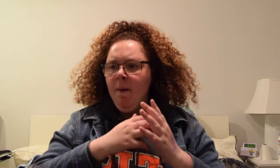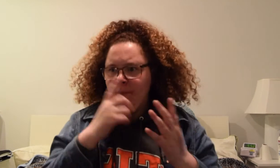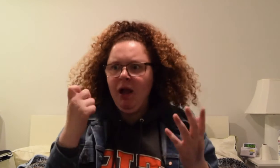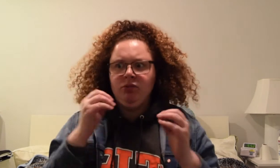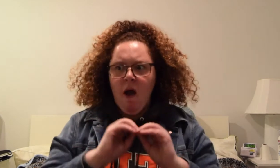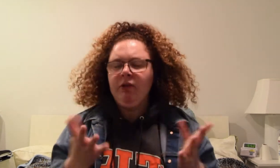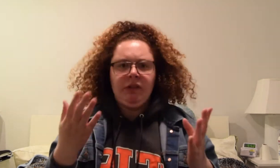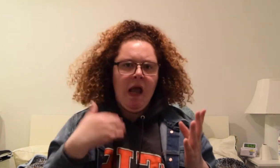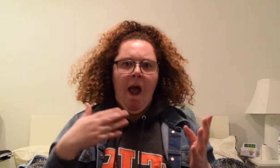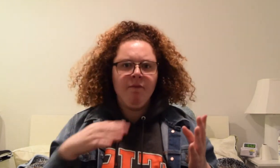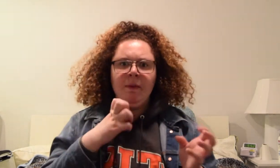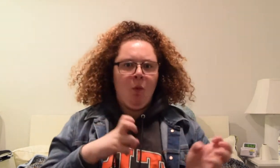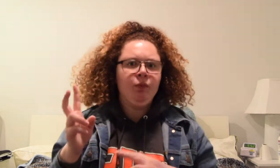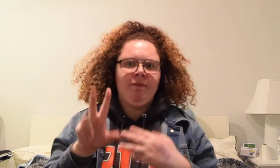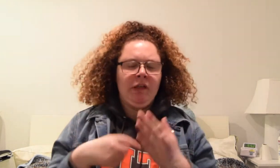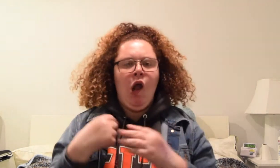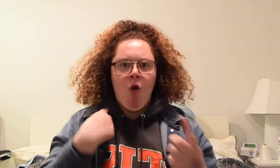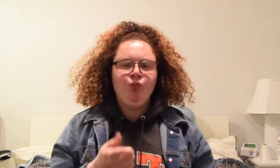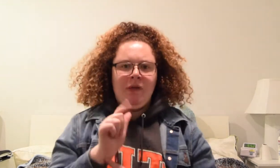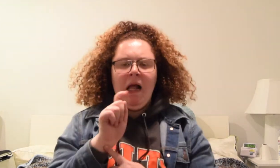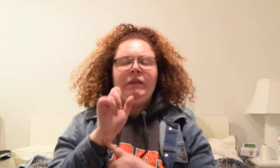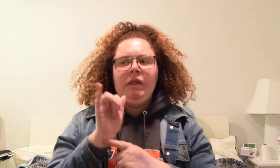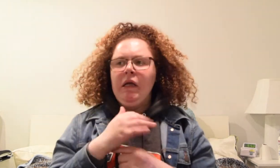Because obviously I've not been posting videos lately